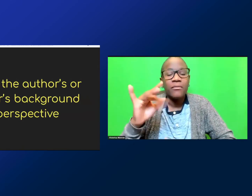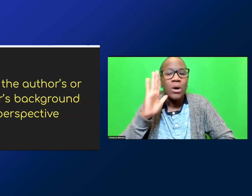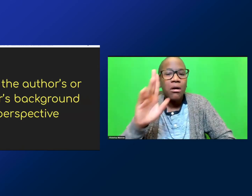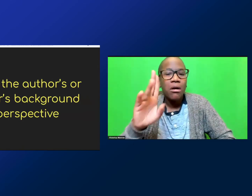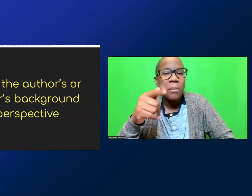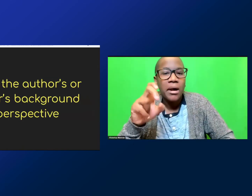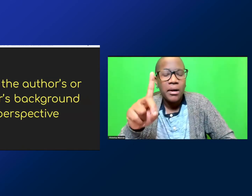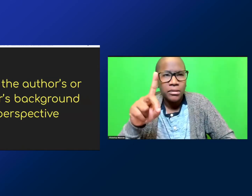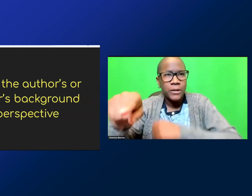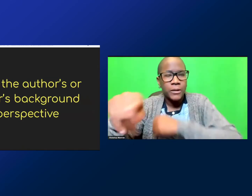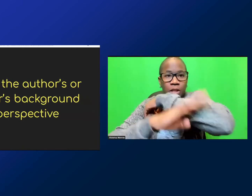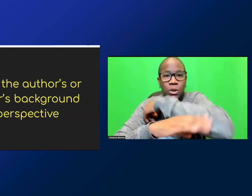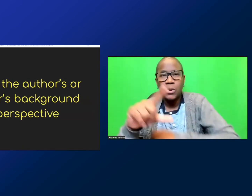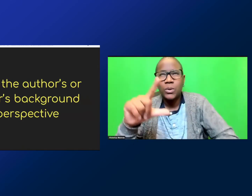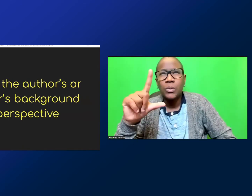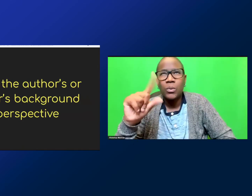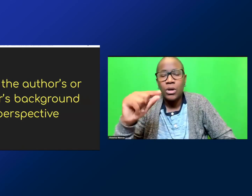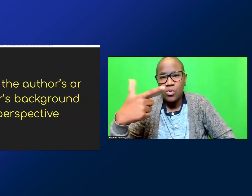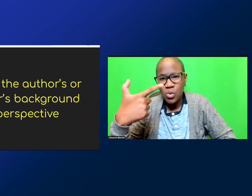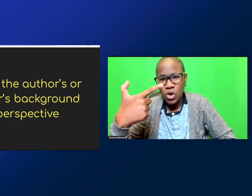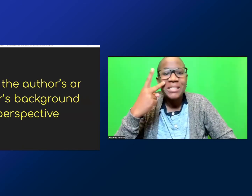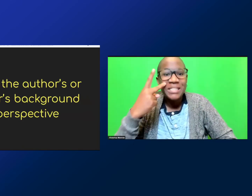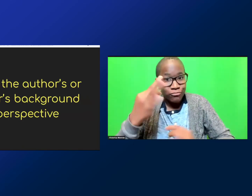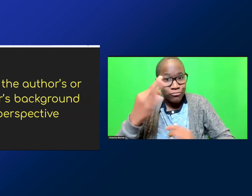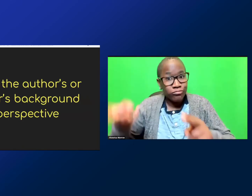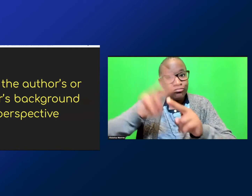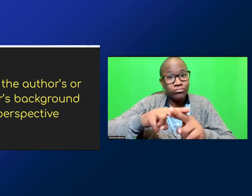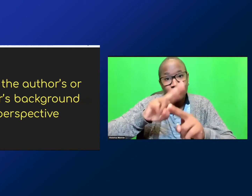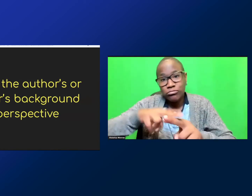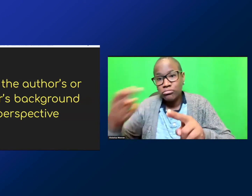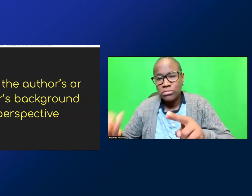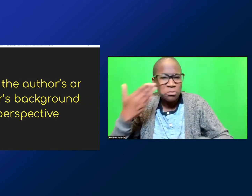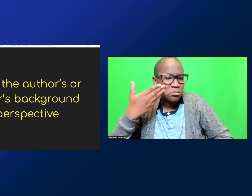to think i want to say within the last couple of years we've seen an increase but there are still